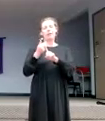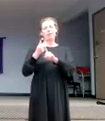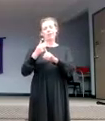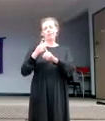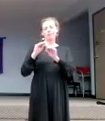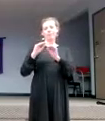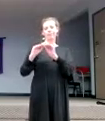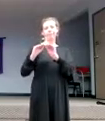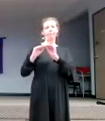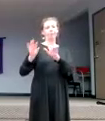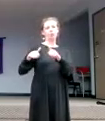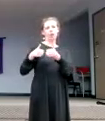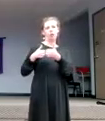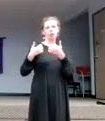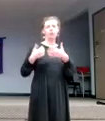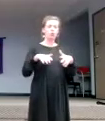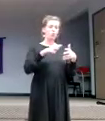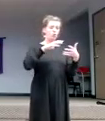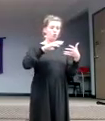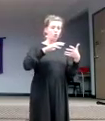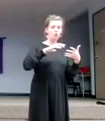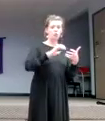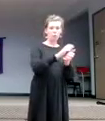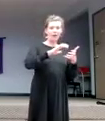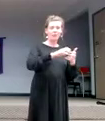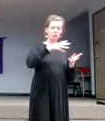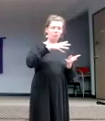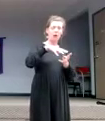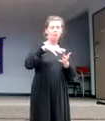like we discussed. A grinder pump system has its maintenance challenges as well. One of